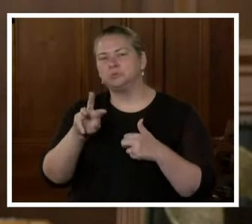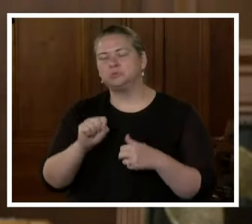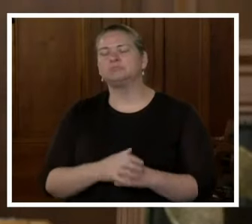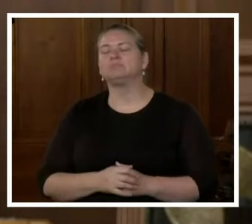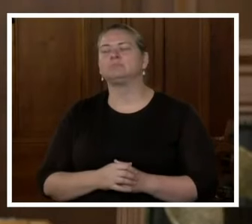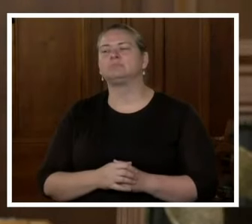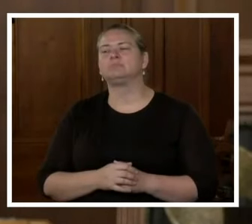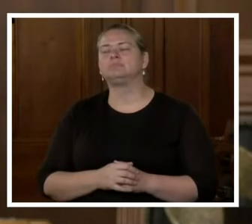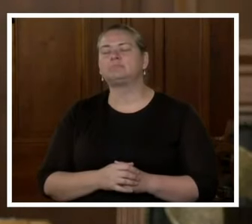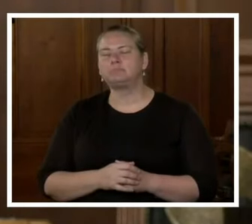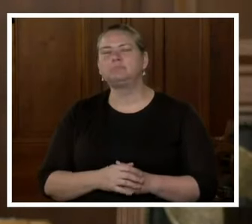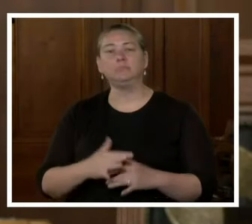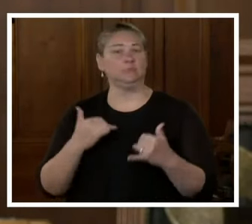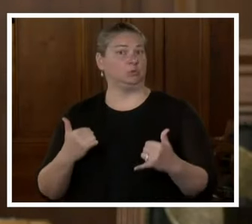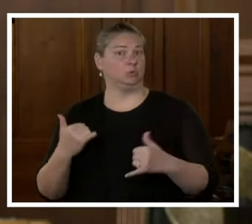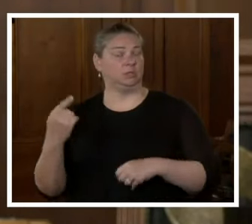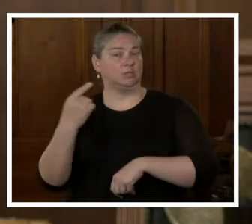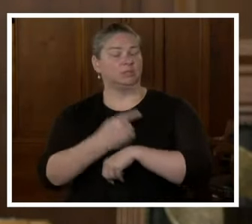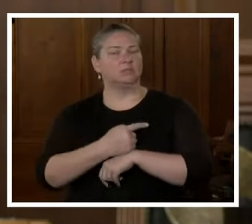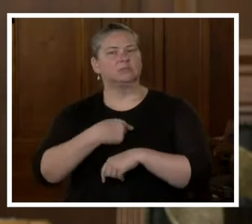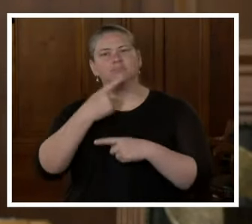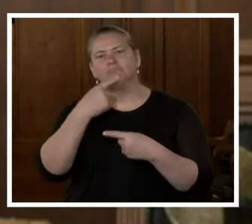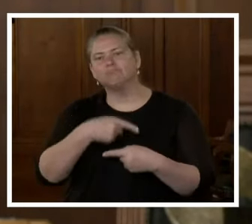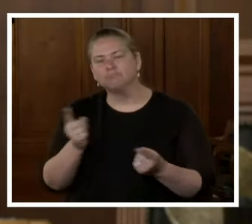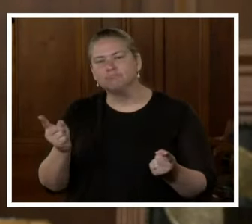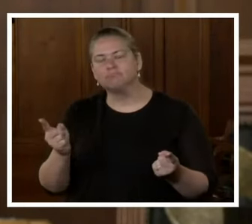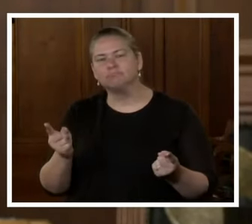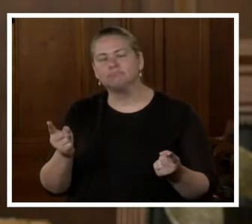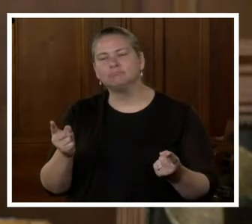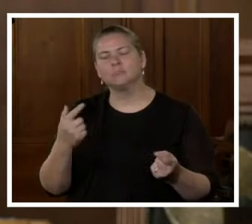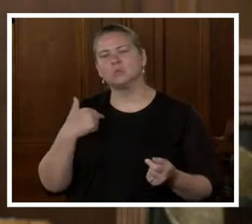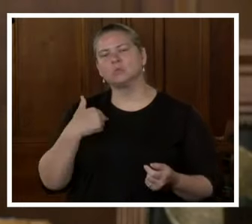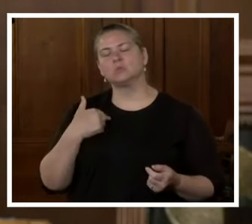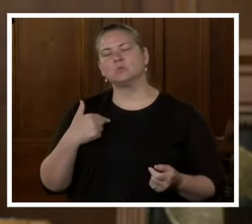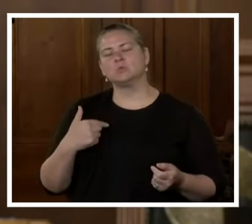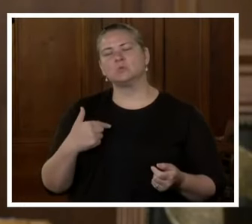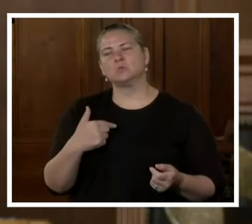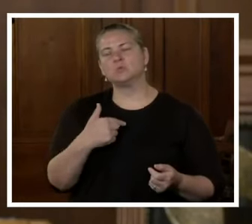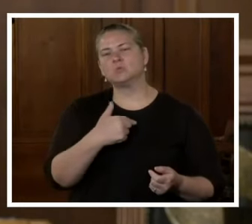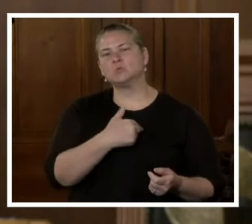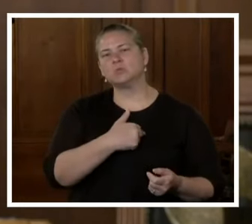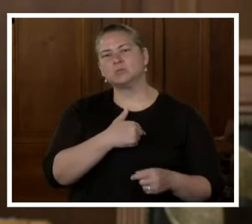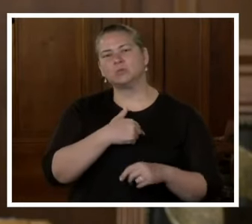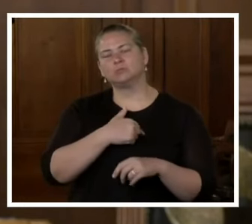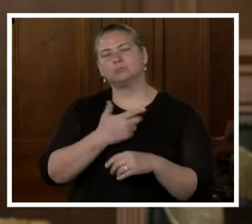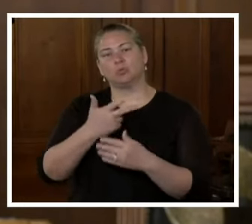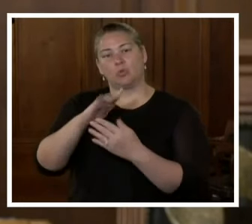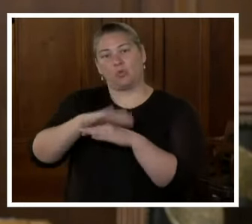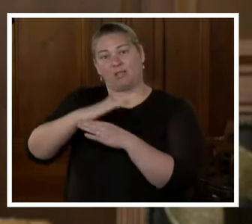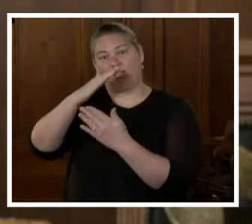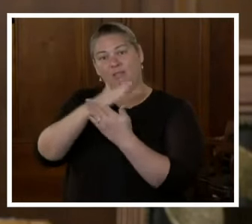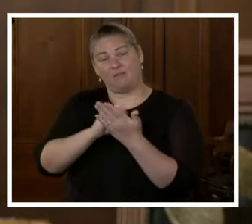I WAS SCARED AT BIRTH MIGHT NOT MAKE IT, I WANT THIS FAMILY TO